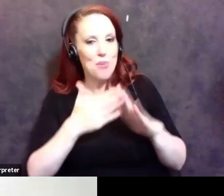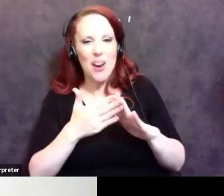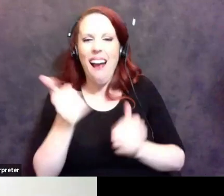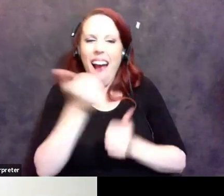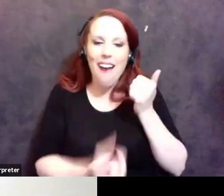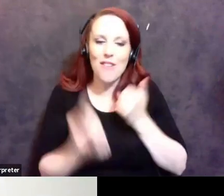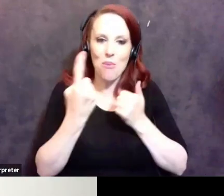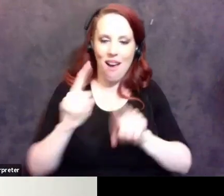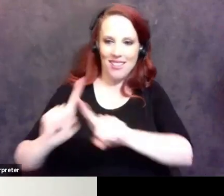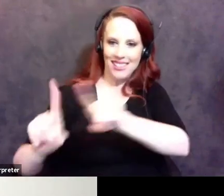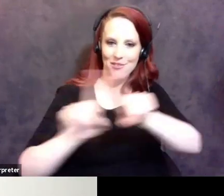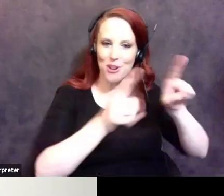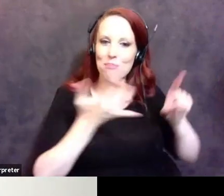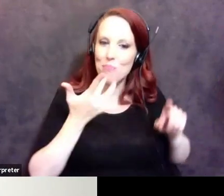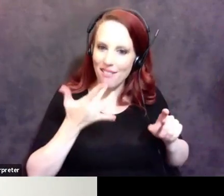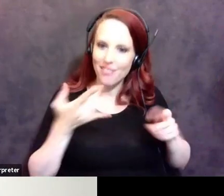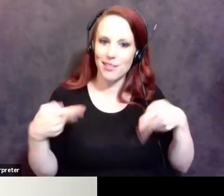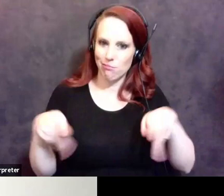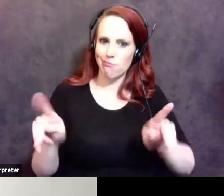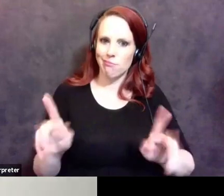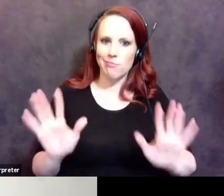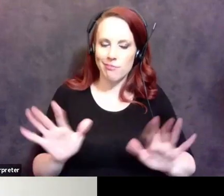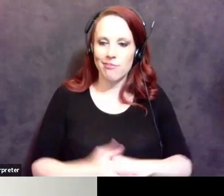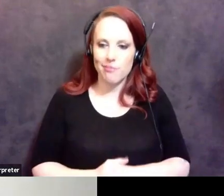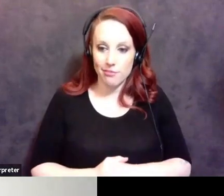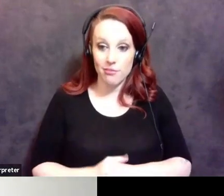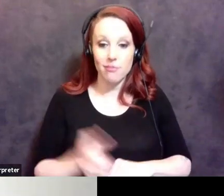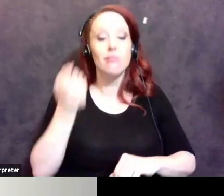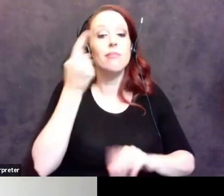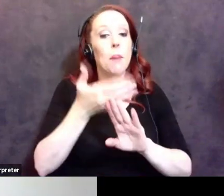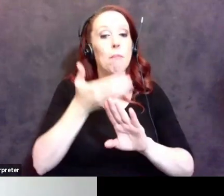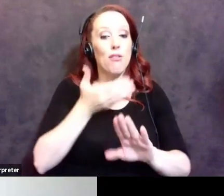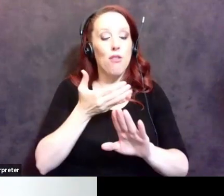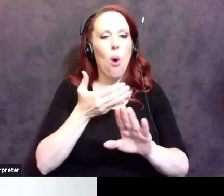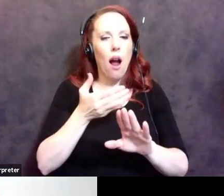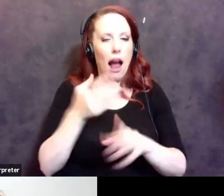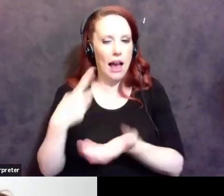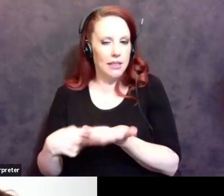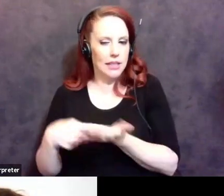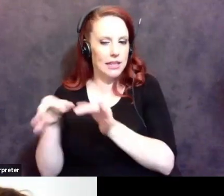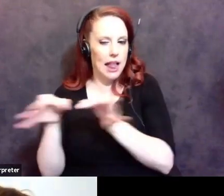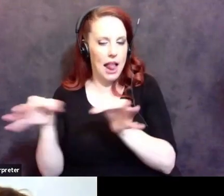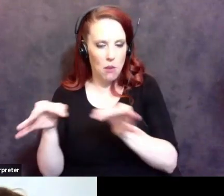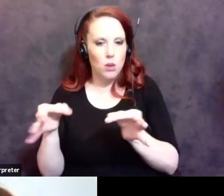different preferences. Before I go into language, I just wanted to know that one of things I